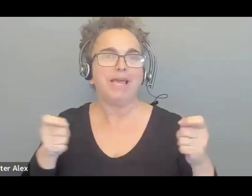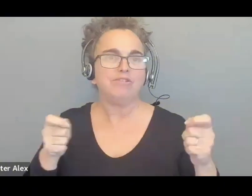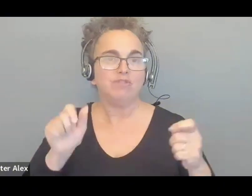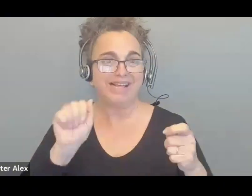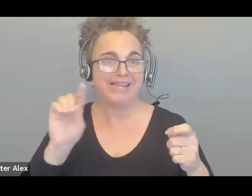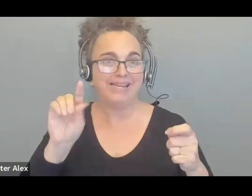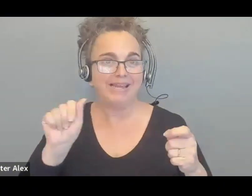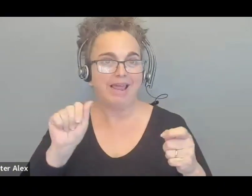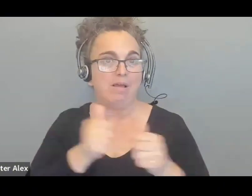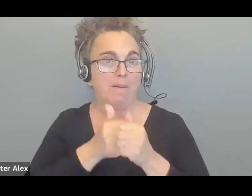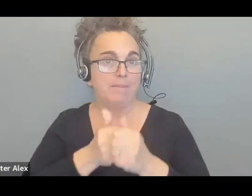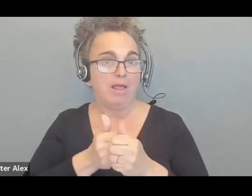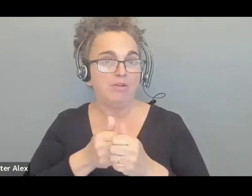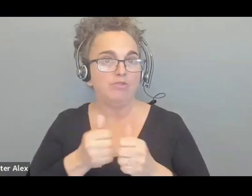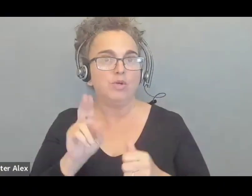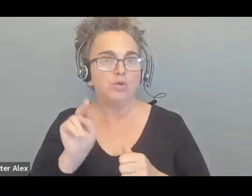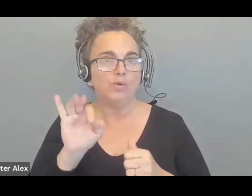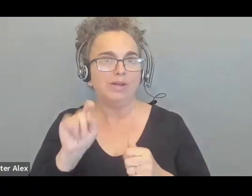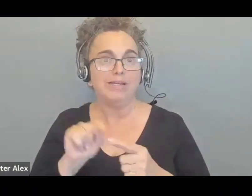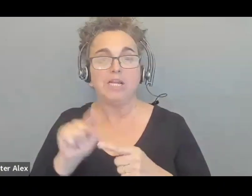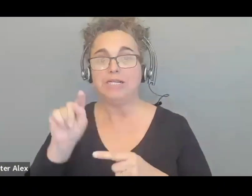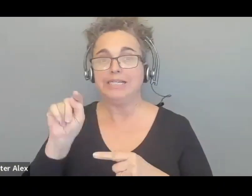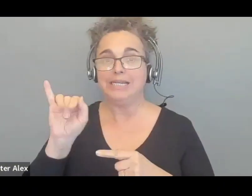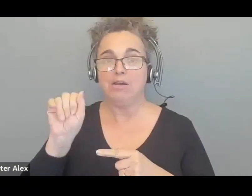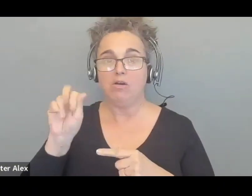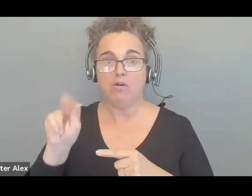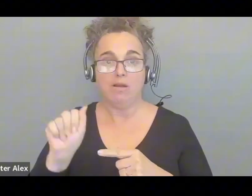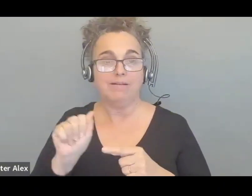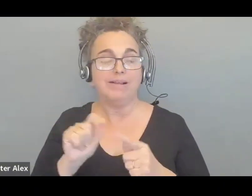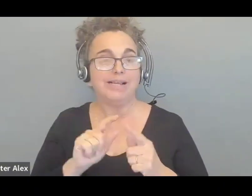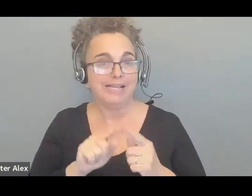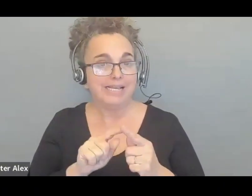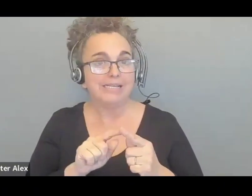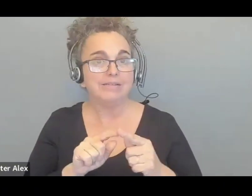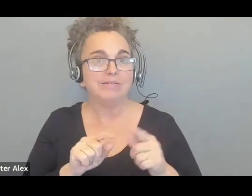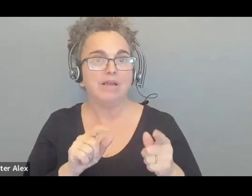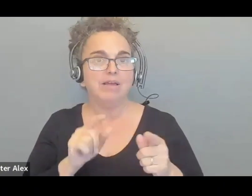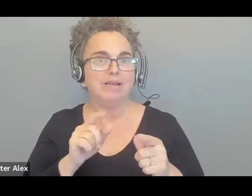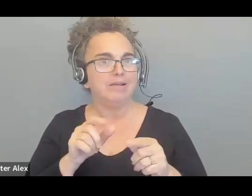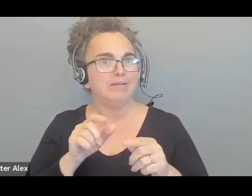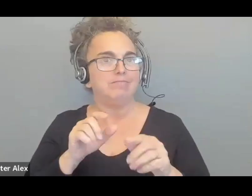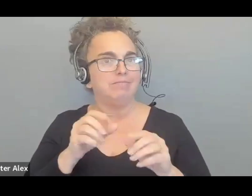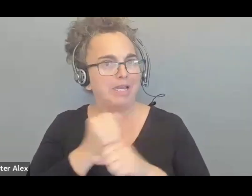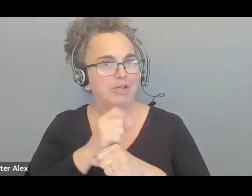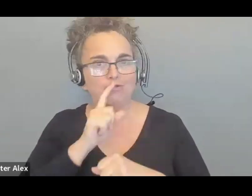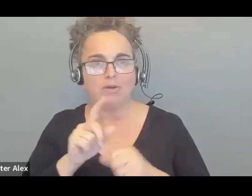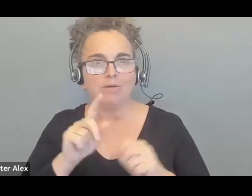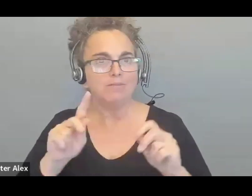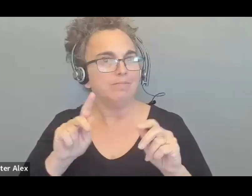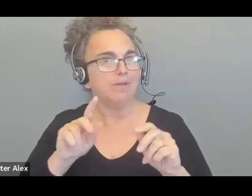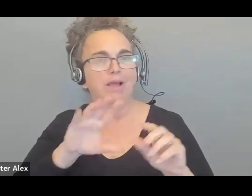In her role, Tiara is charged with ensuring accessibility and inclusion of people with disabilities in all programs,